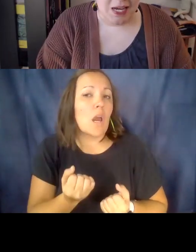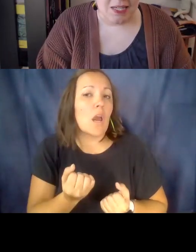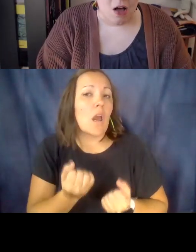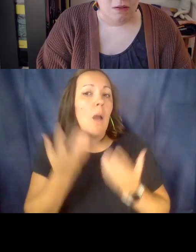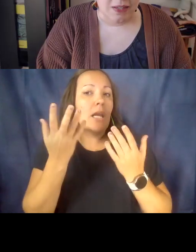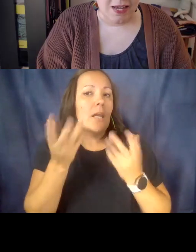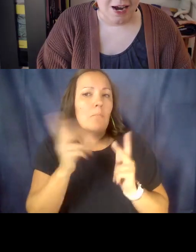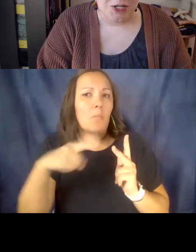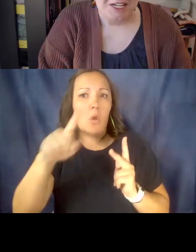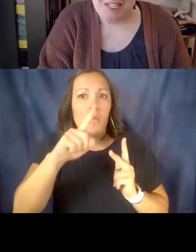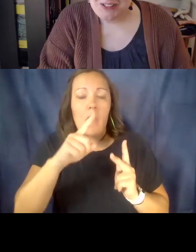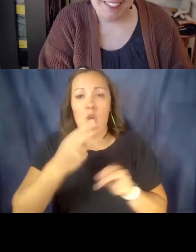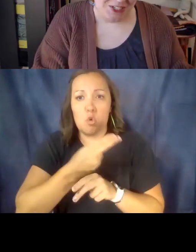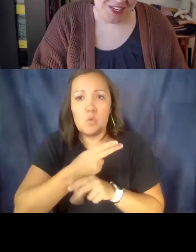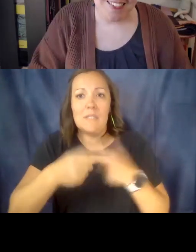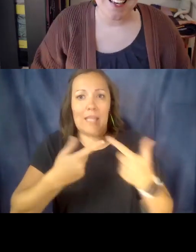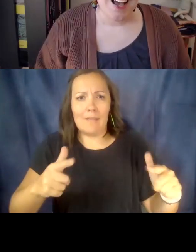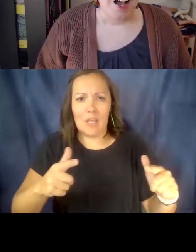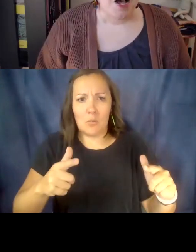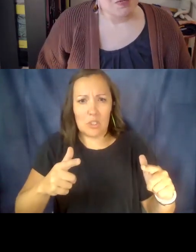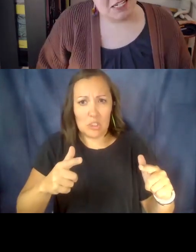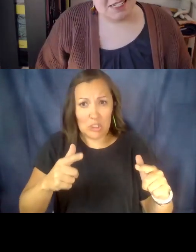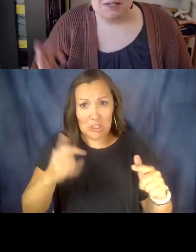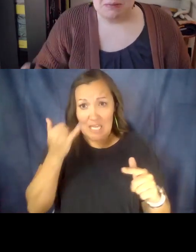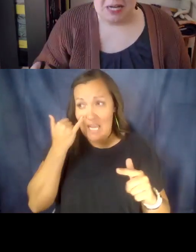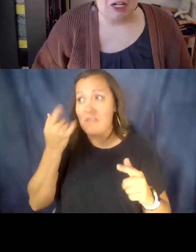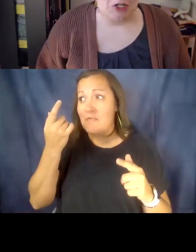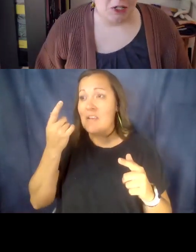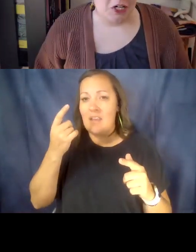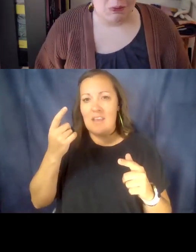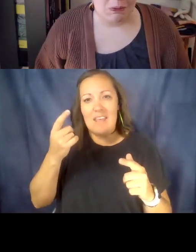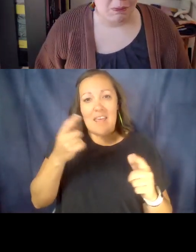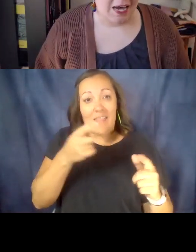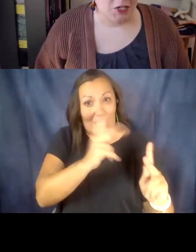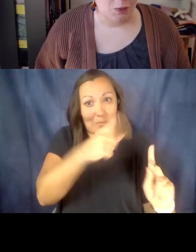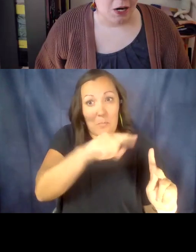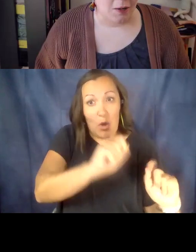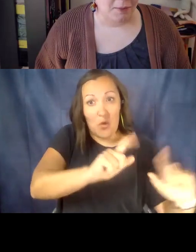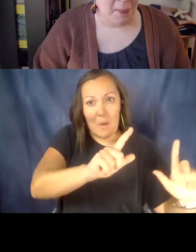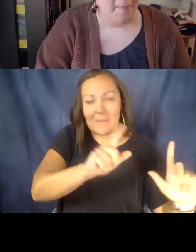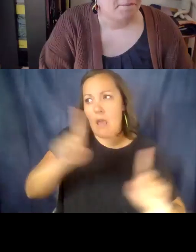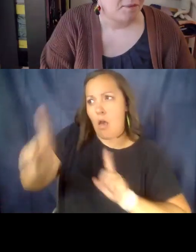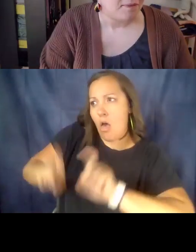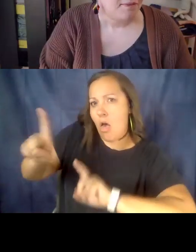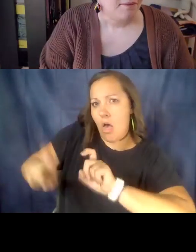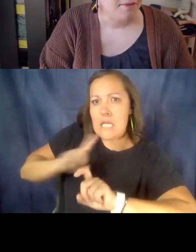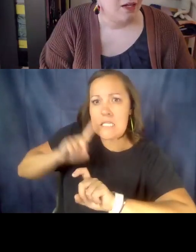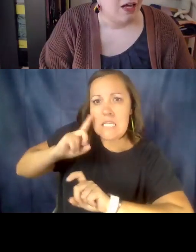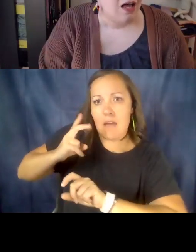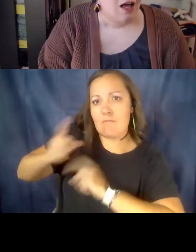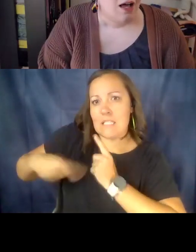ASL that they actually consulted to do this. It's a nice idea, but could be executed better.